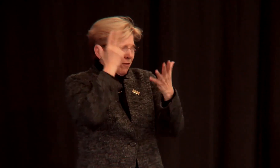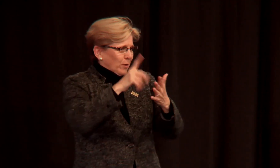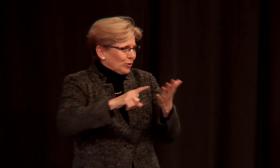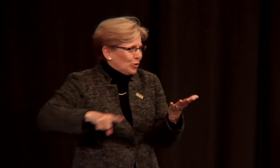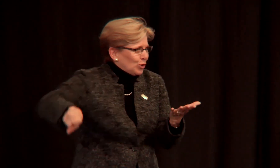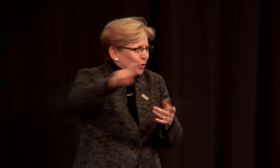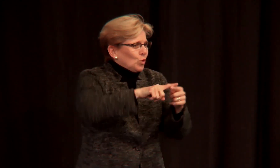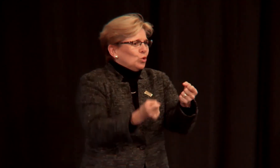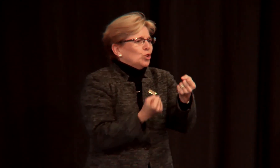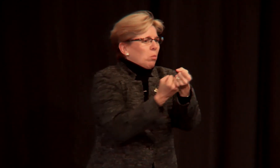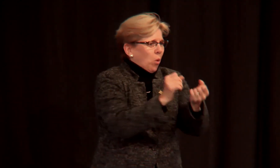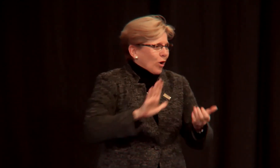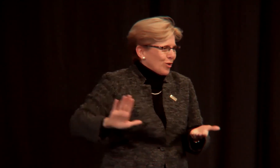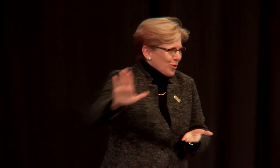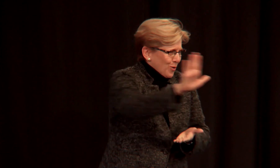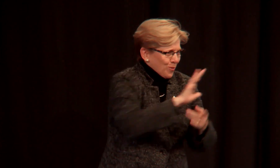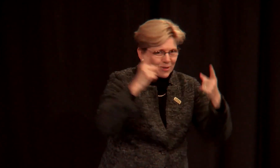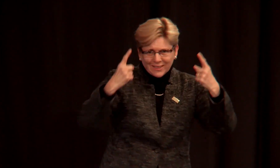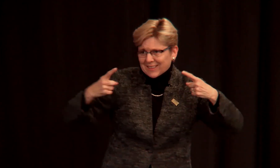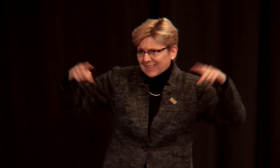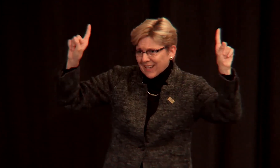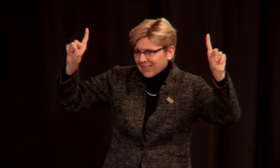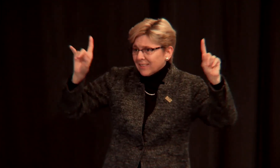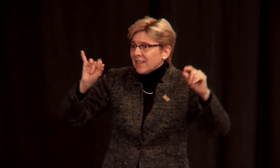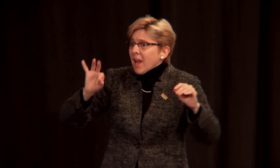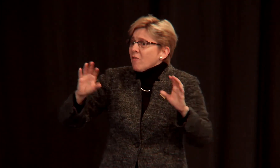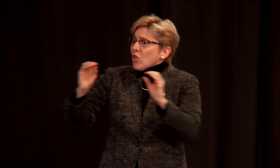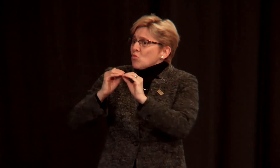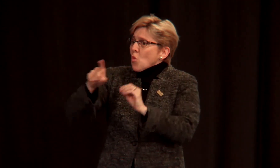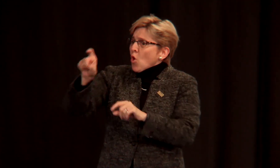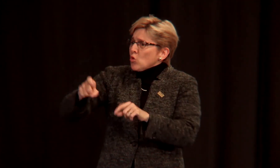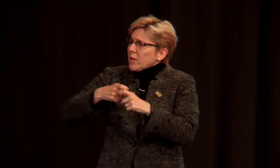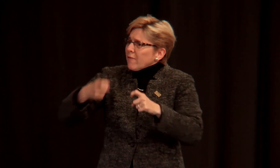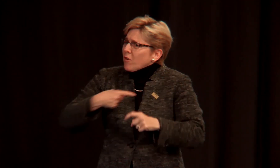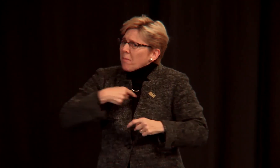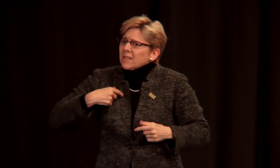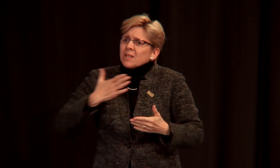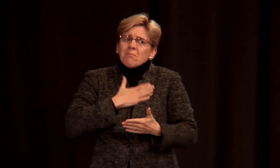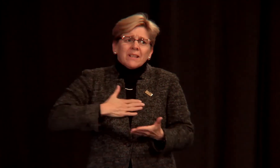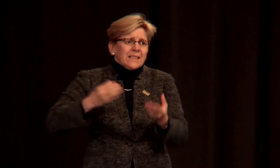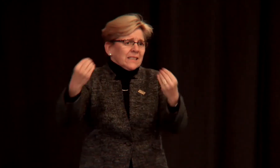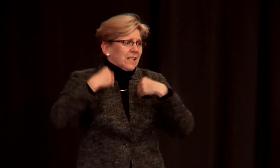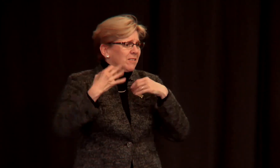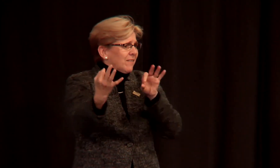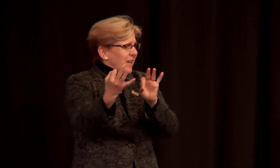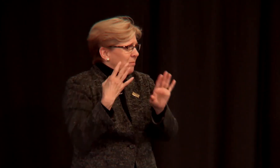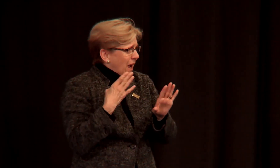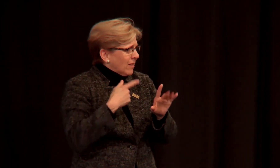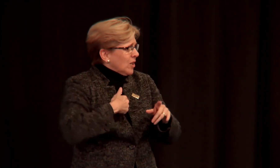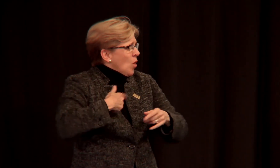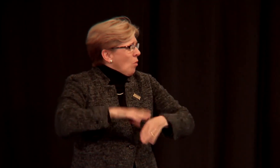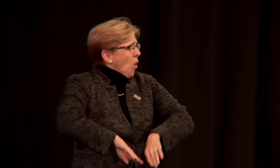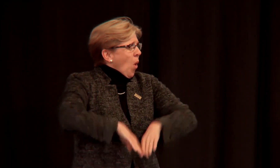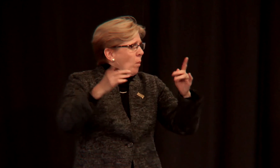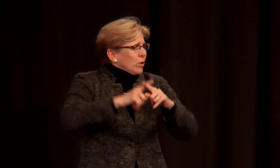To support your success, if you need more from us, please give us your feedback.